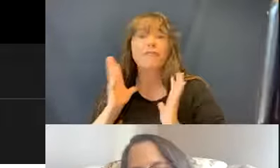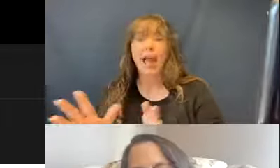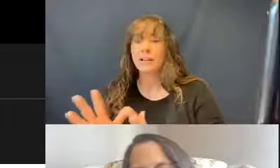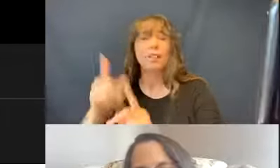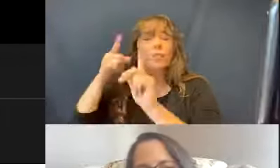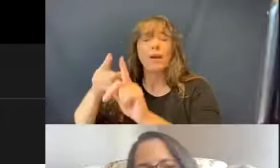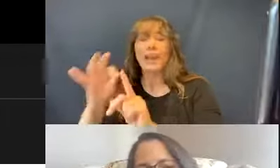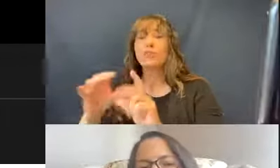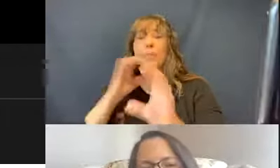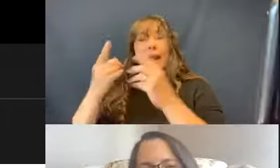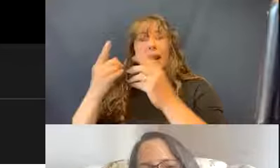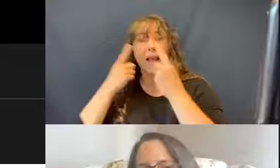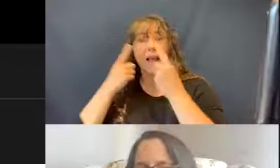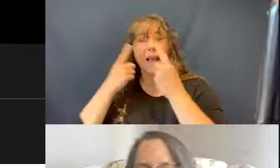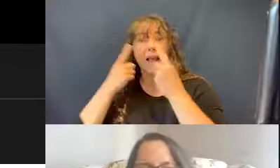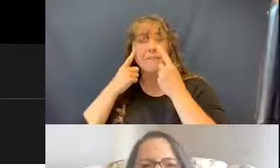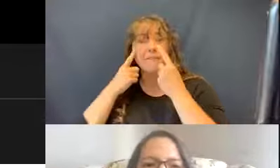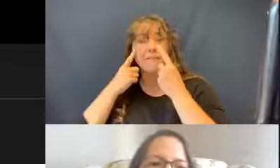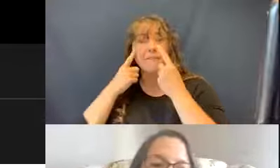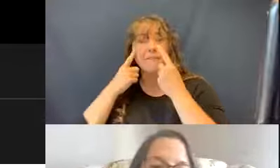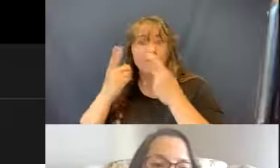getting the goal done, what does it matter how you do it?